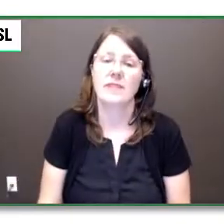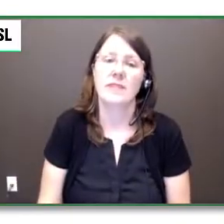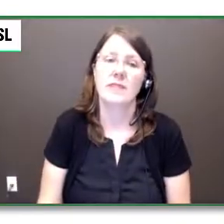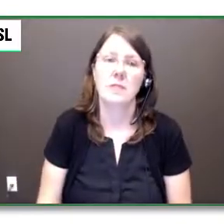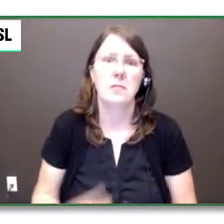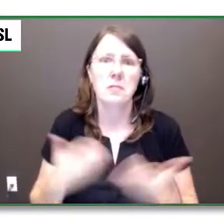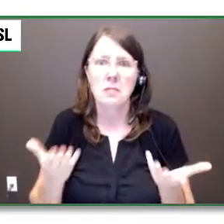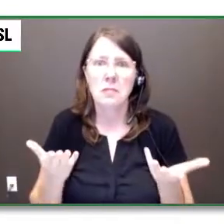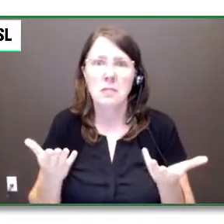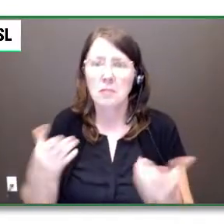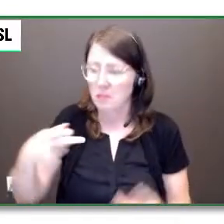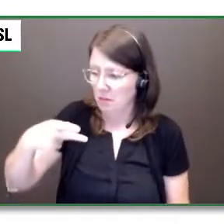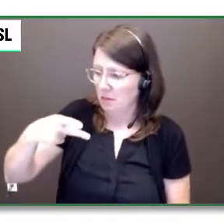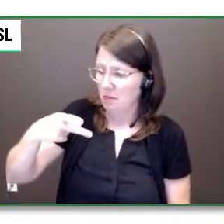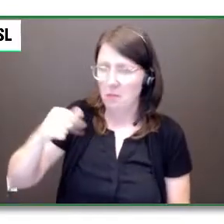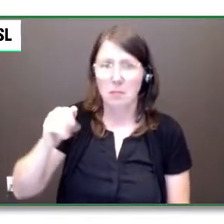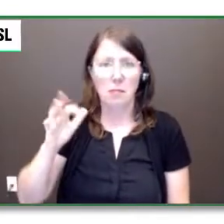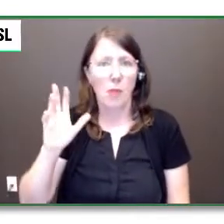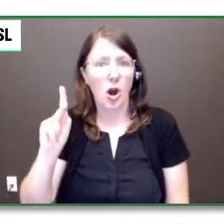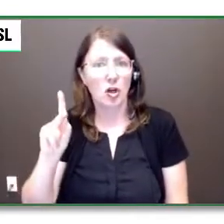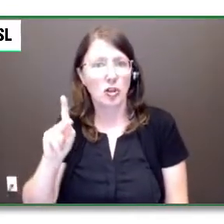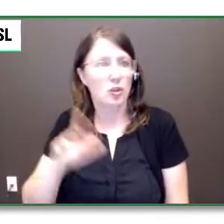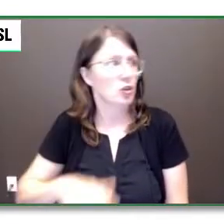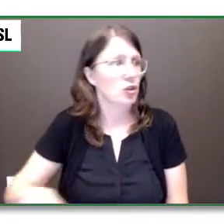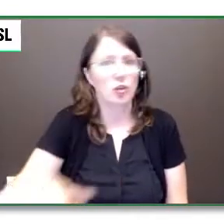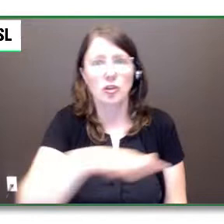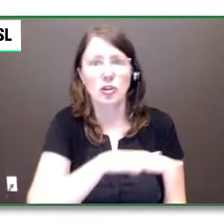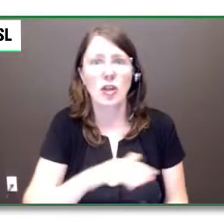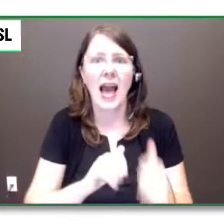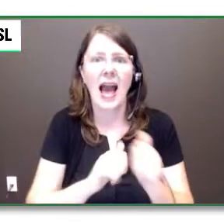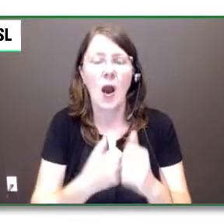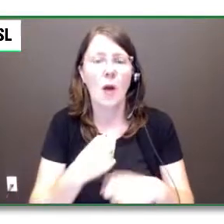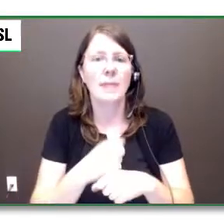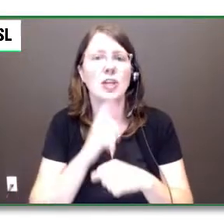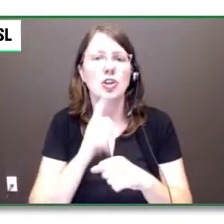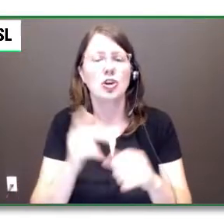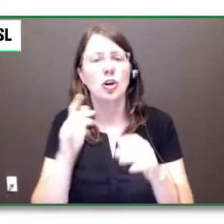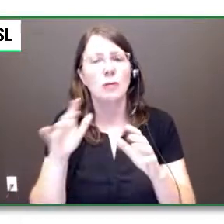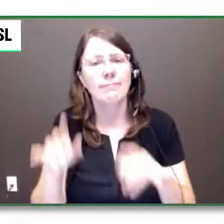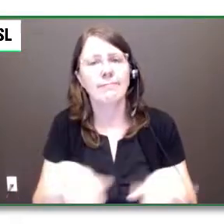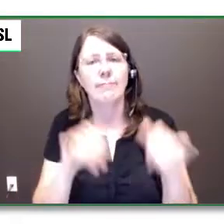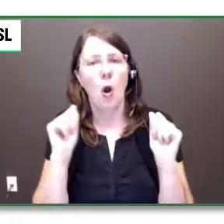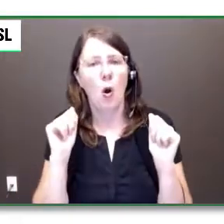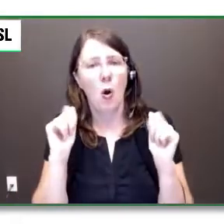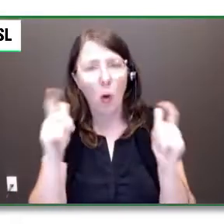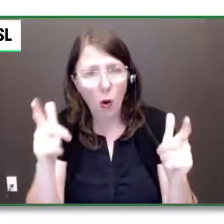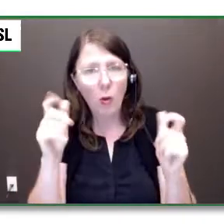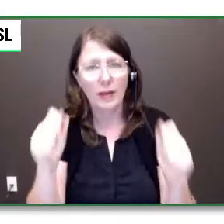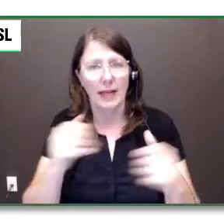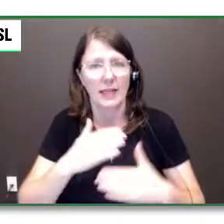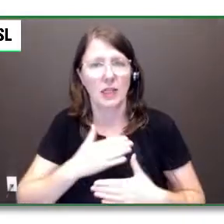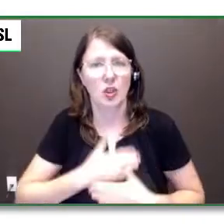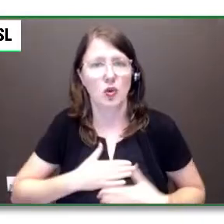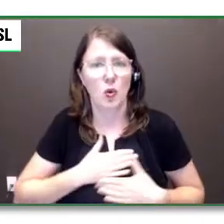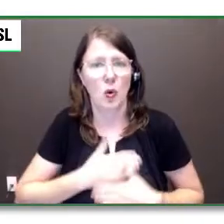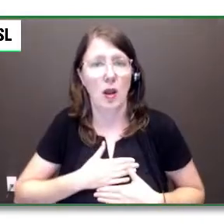um enjoyable for everyone and I think what again what was just said is not just about accessibility and inclusion, it's